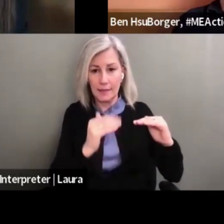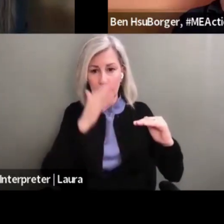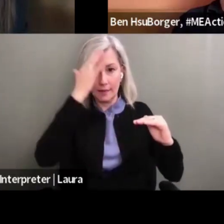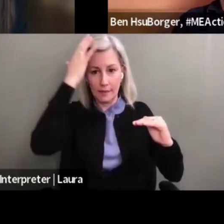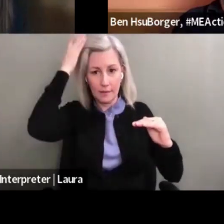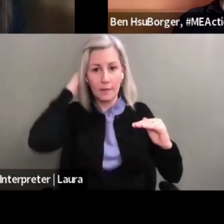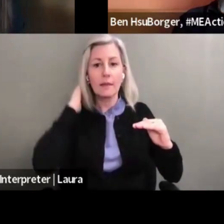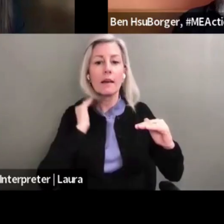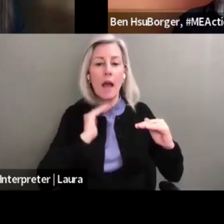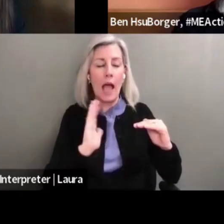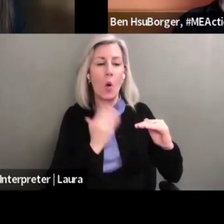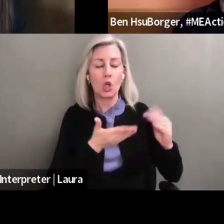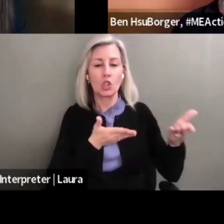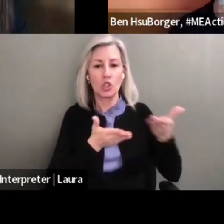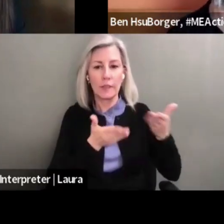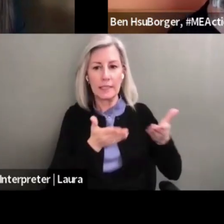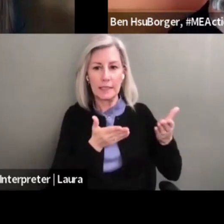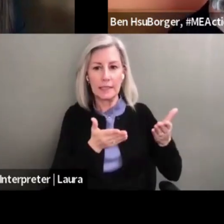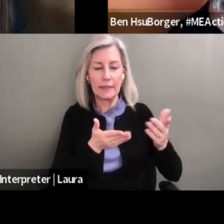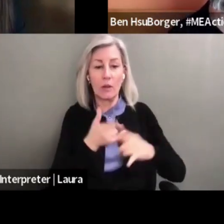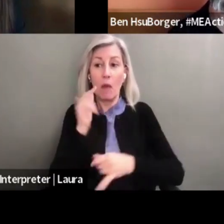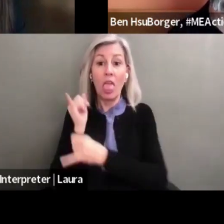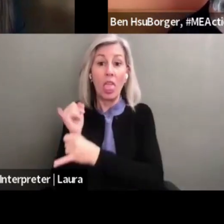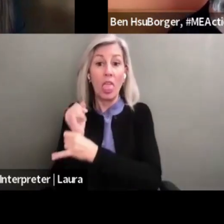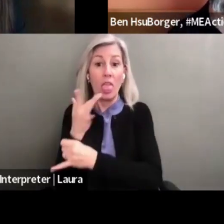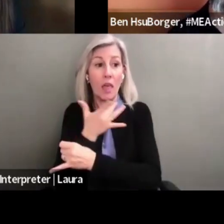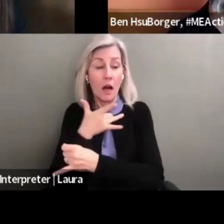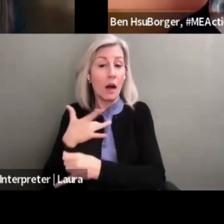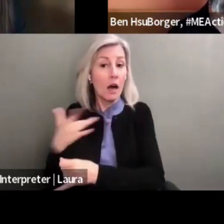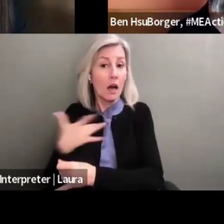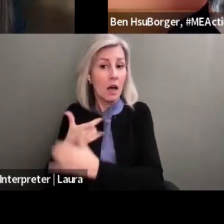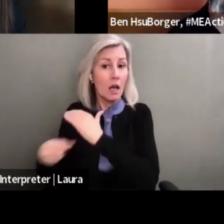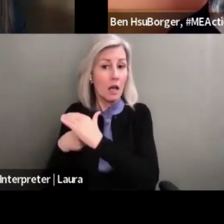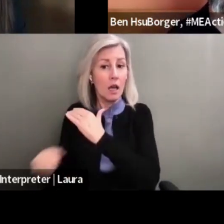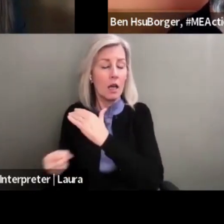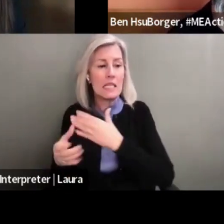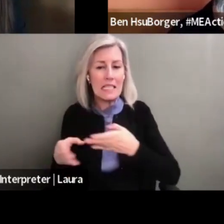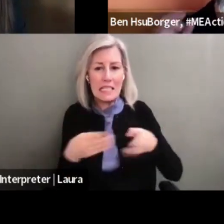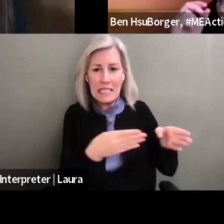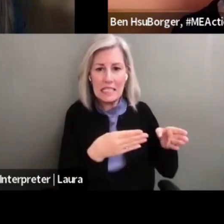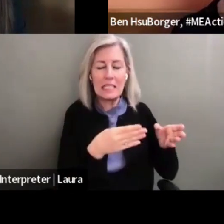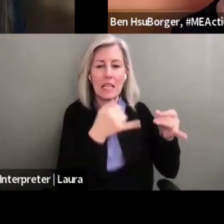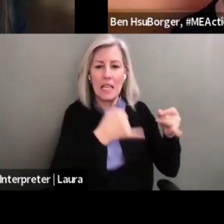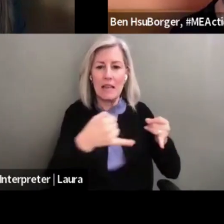fiscal pressure on states, causing work of the state councils have been done to rebalance our